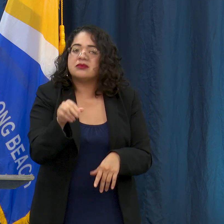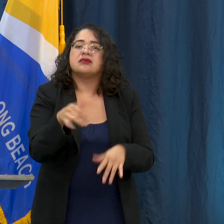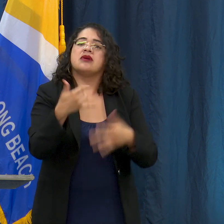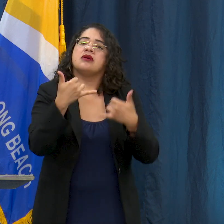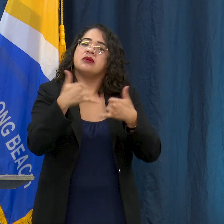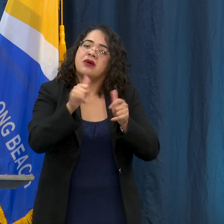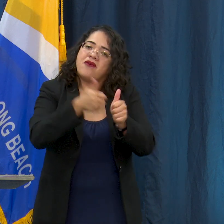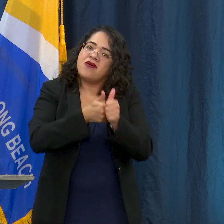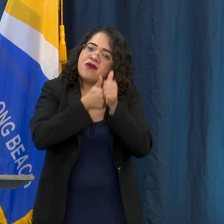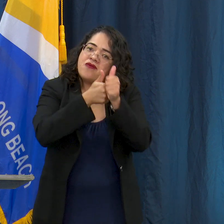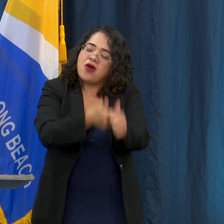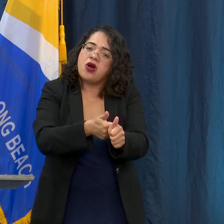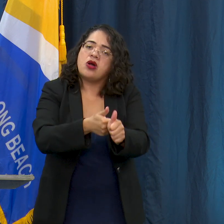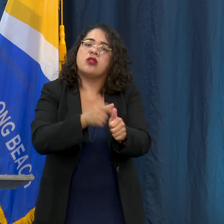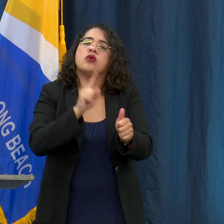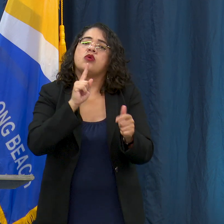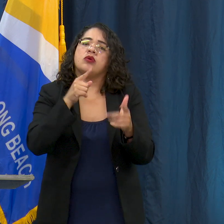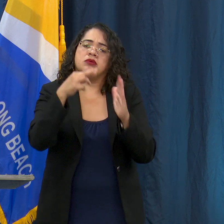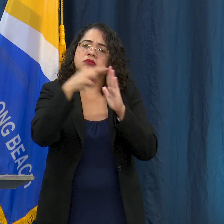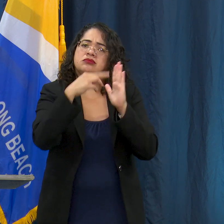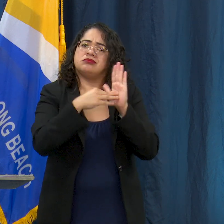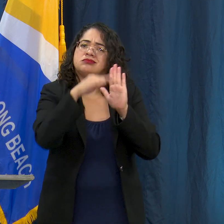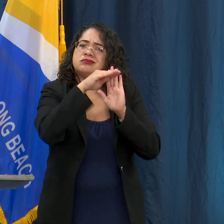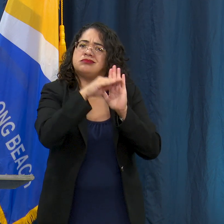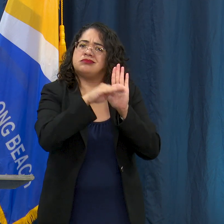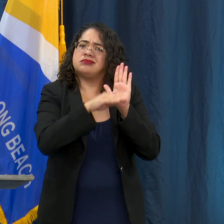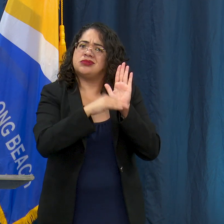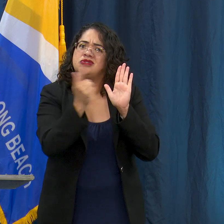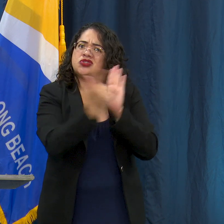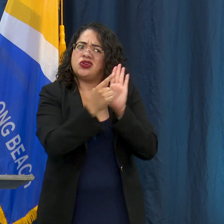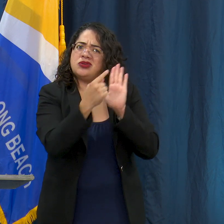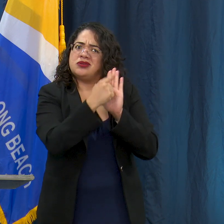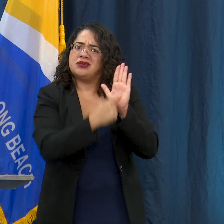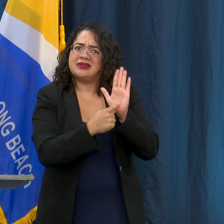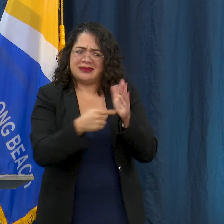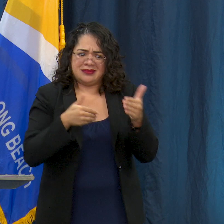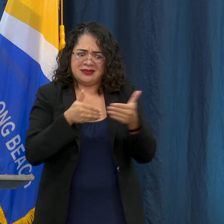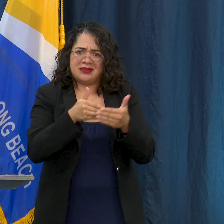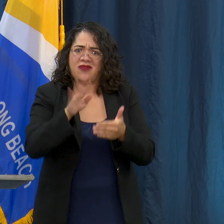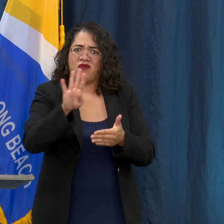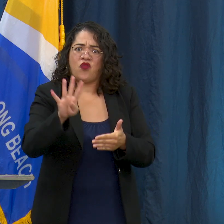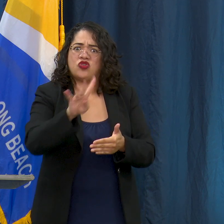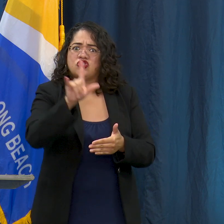the order especially as we approach the 4th of July weekend. Neighborhood parties